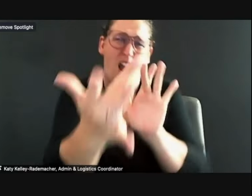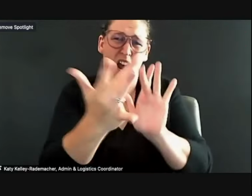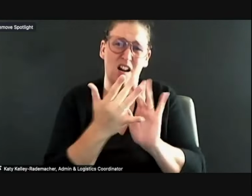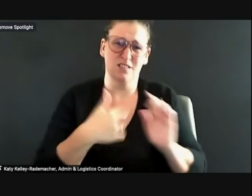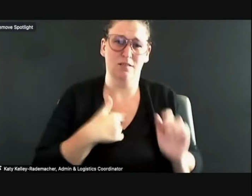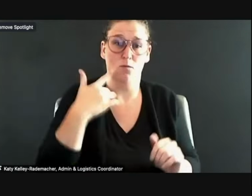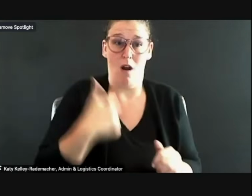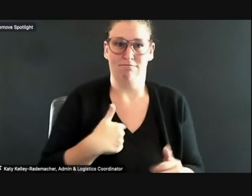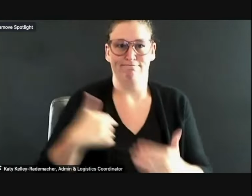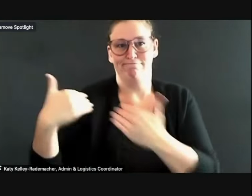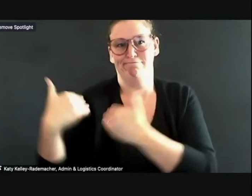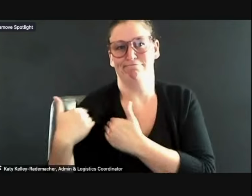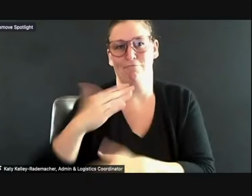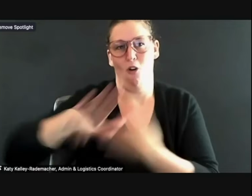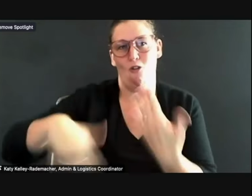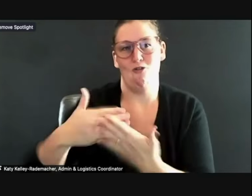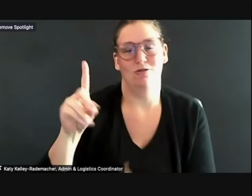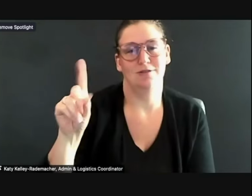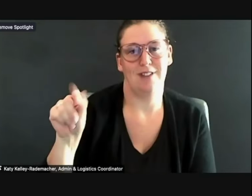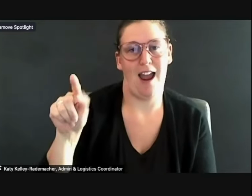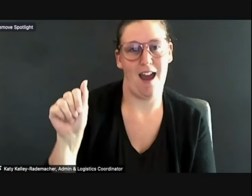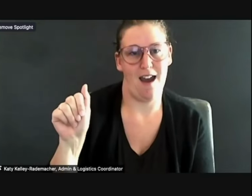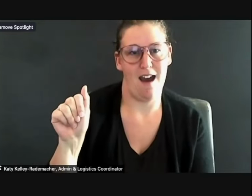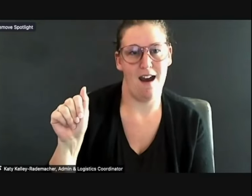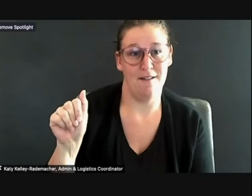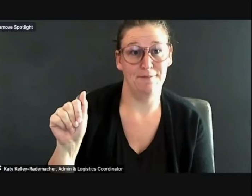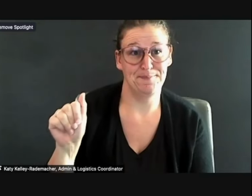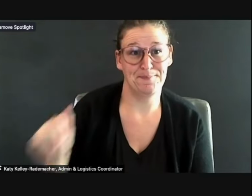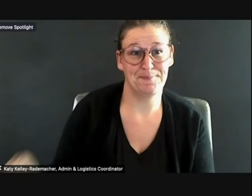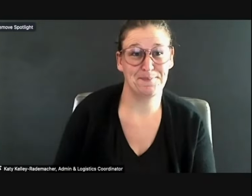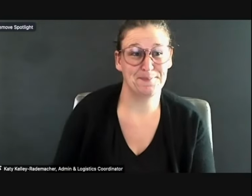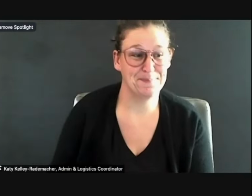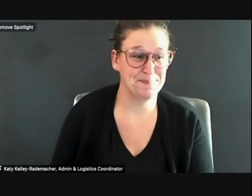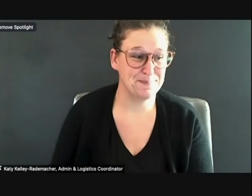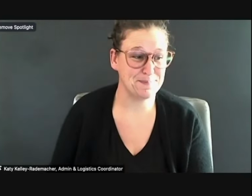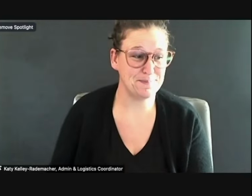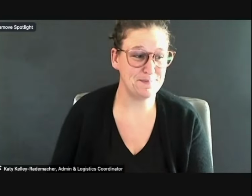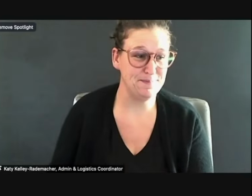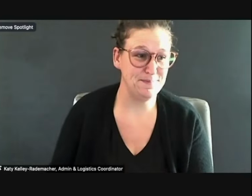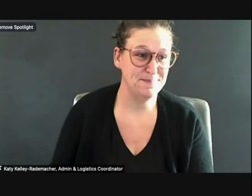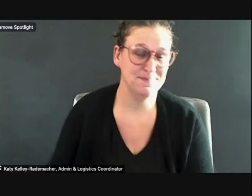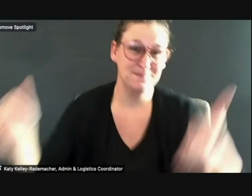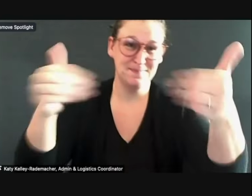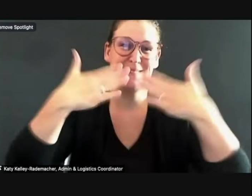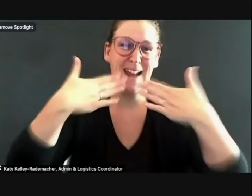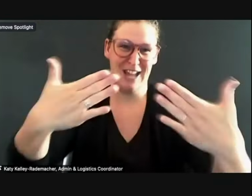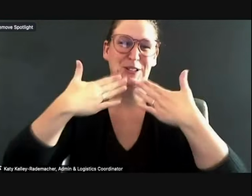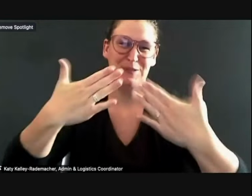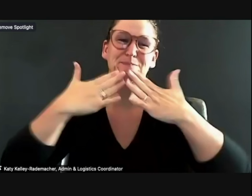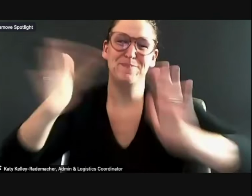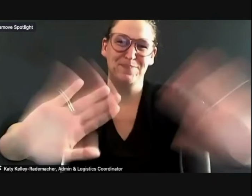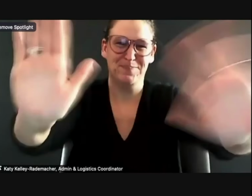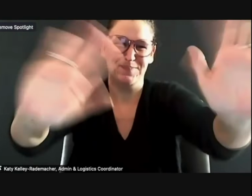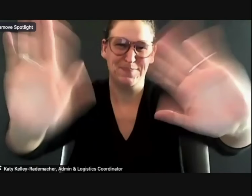contact me. I will be managing all data. Thank you! Good-bye.